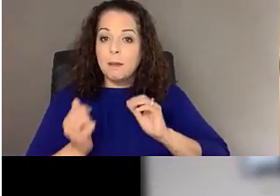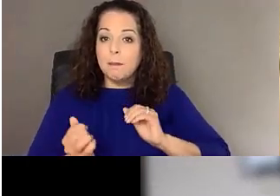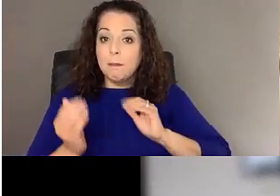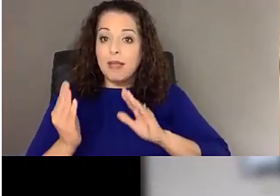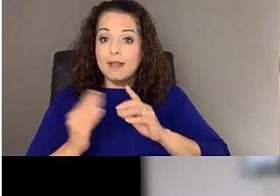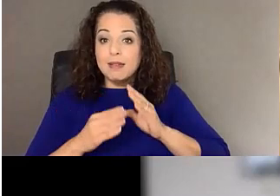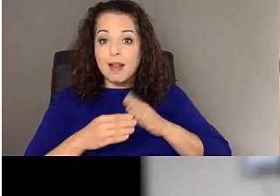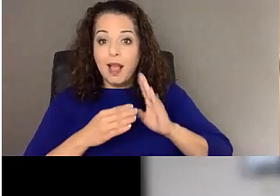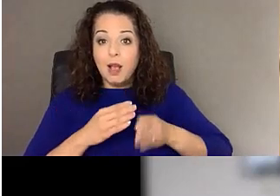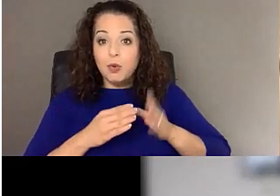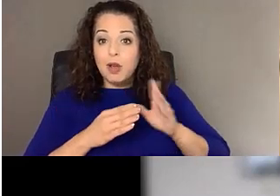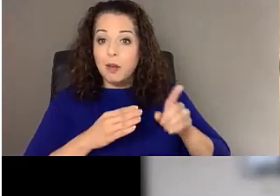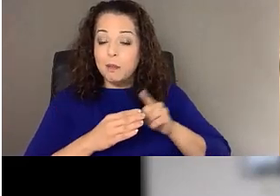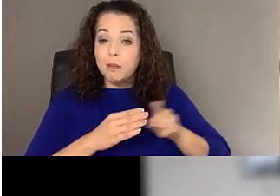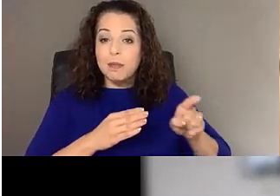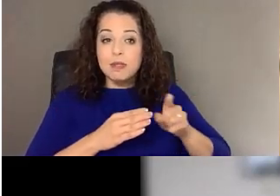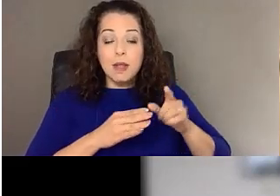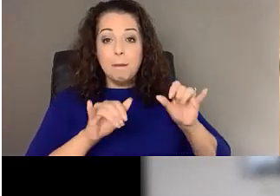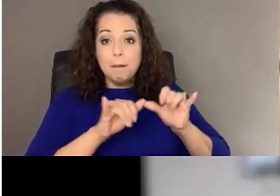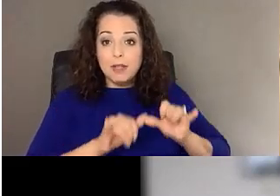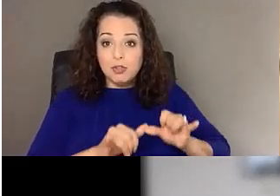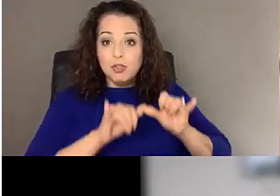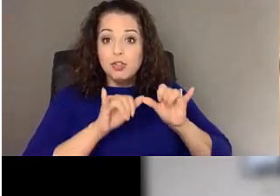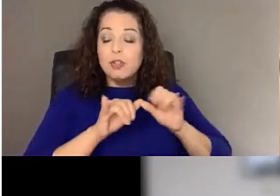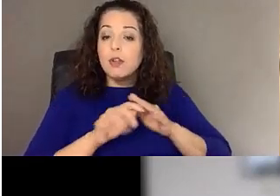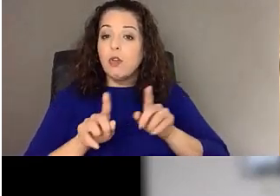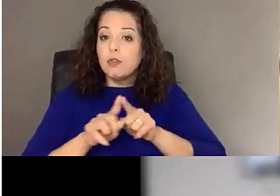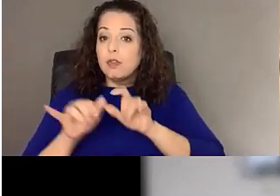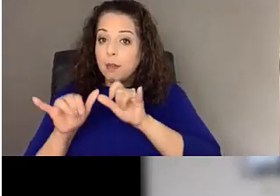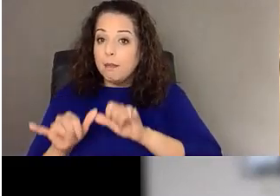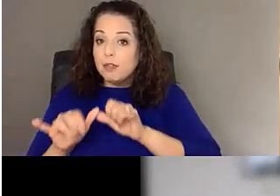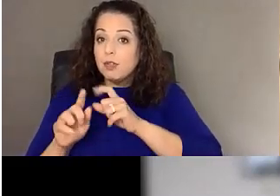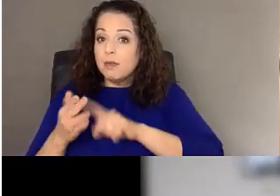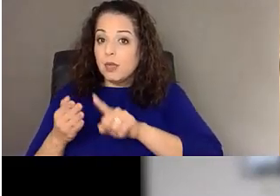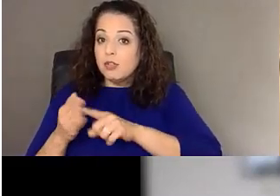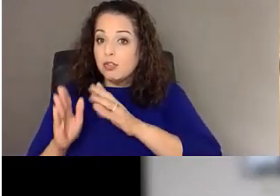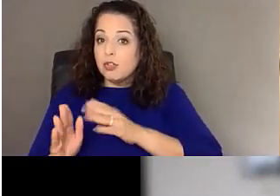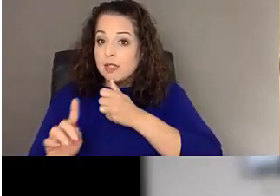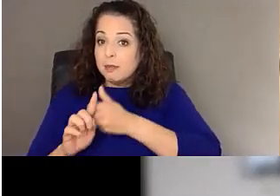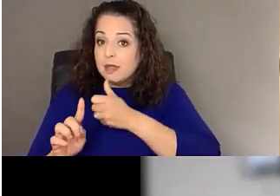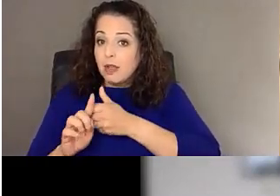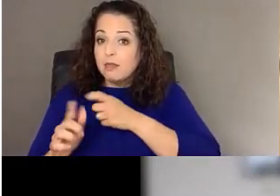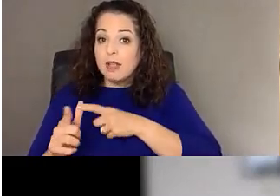and outcomes measured by the researchers. And because of this, it necessitates